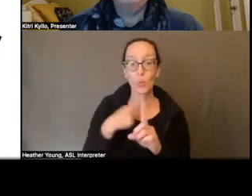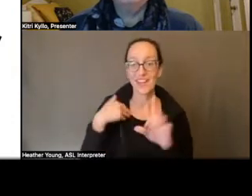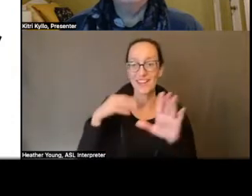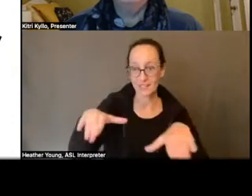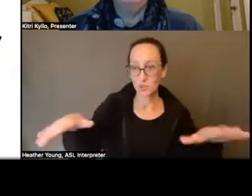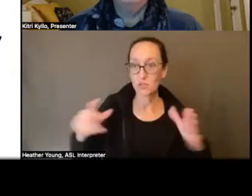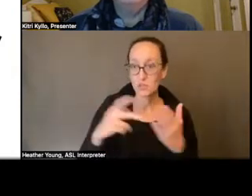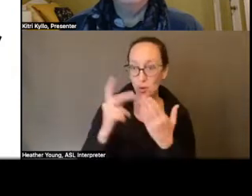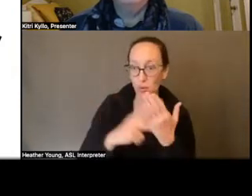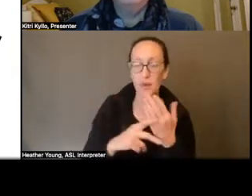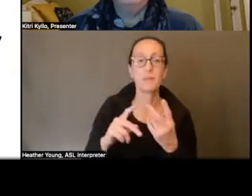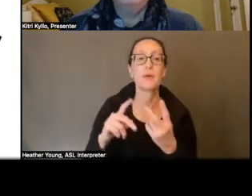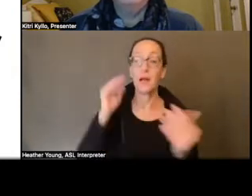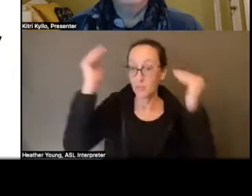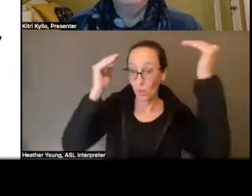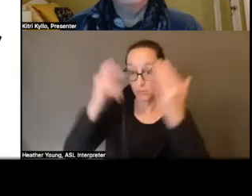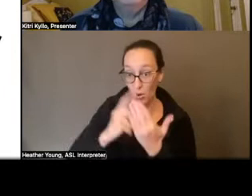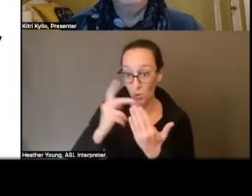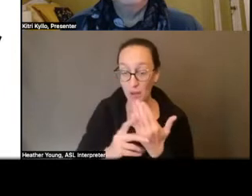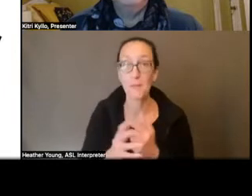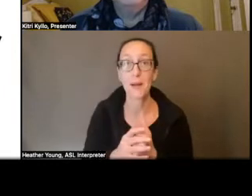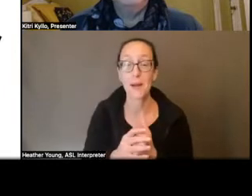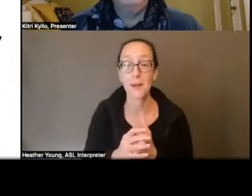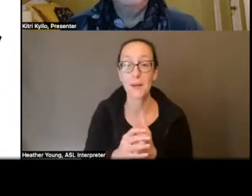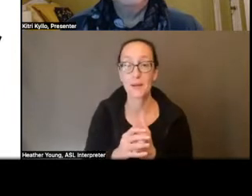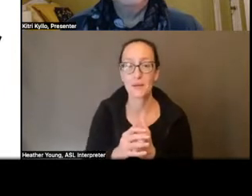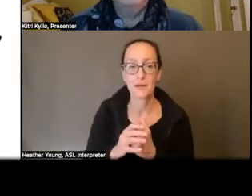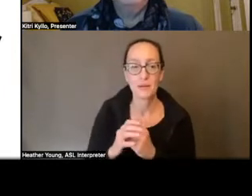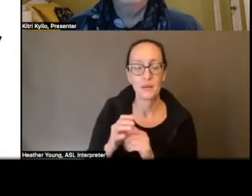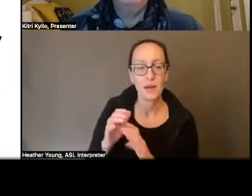adult program, a Cued Language Transliterator program,